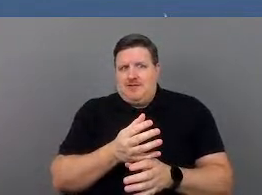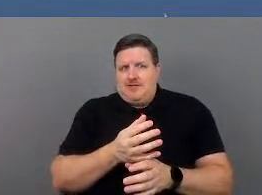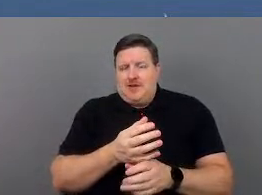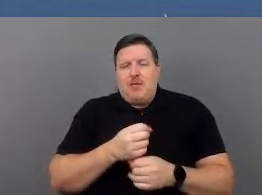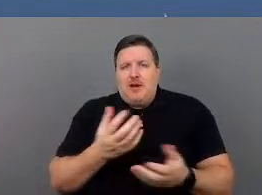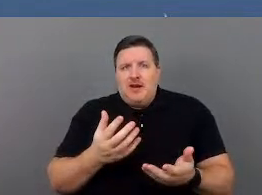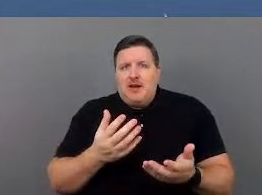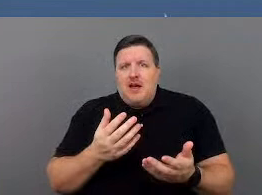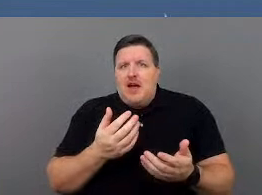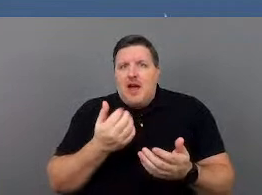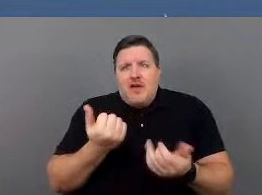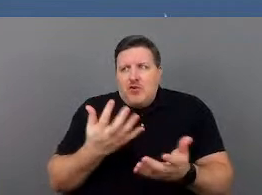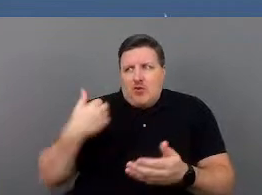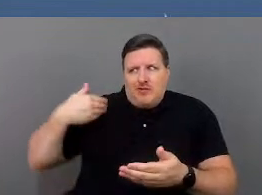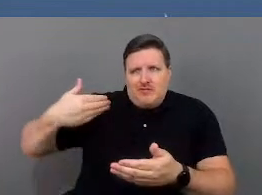WE ARE SEEING -- IN MY AREA WHERE LIVE, I LIVE IN THE